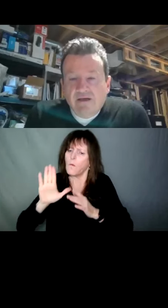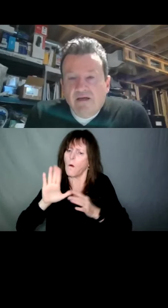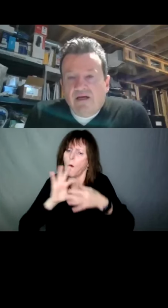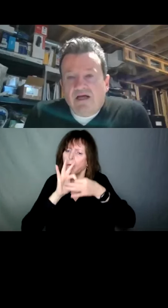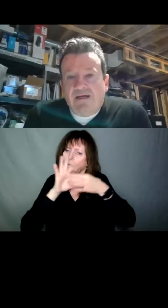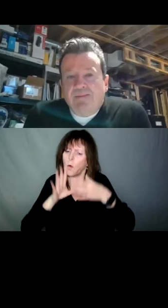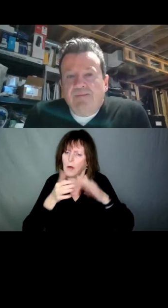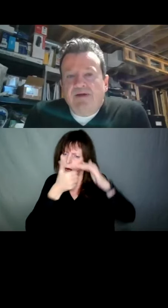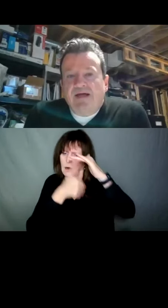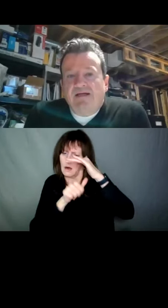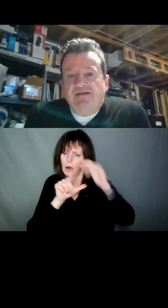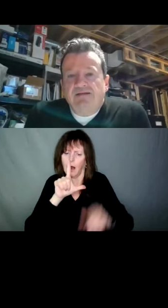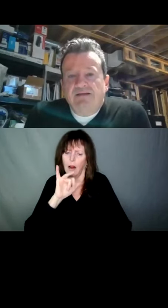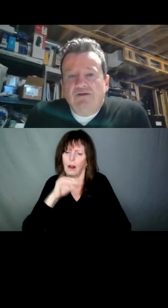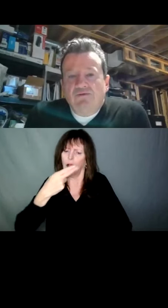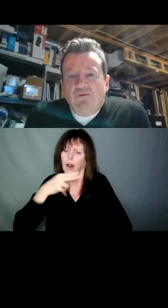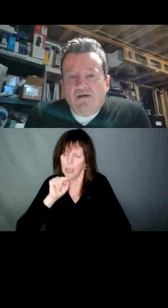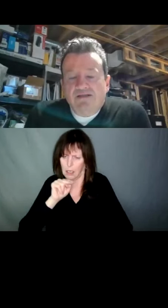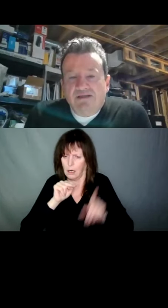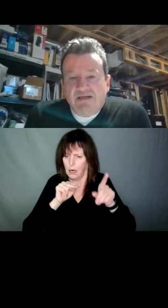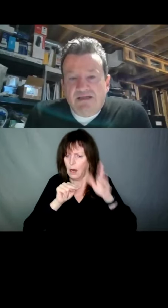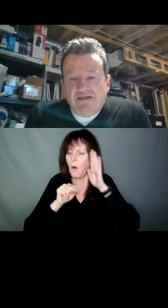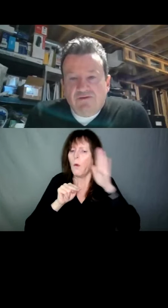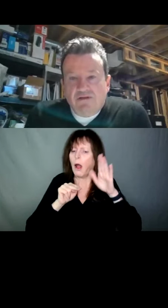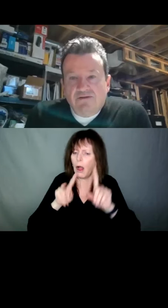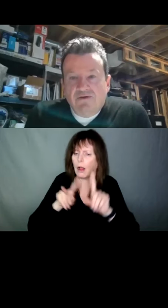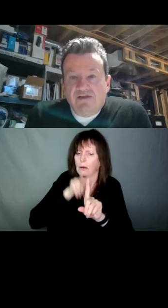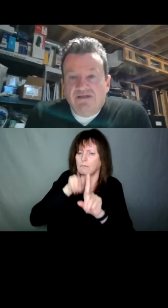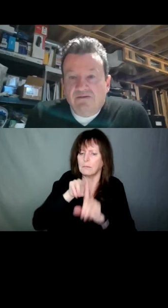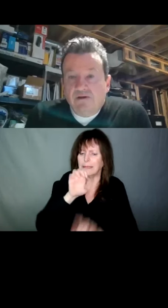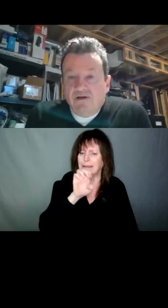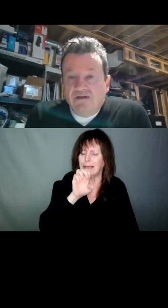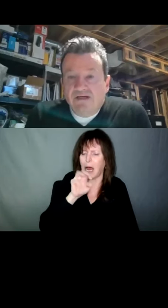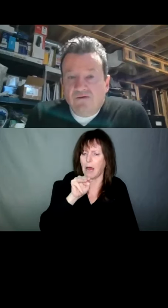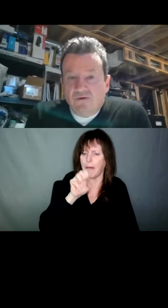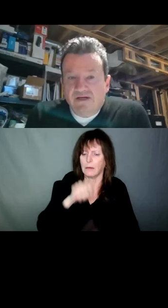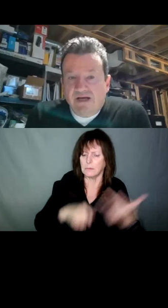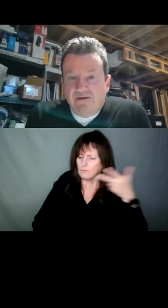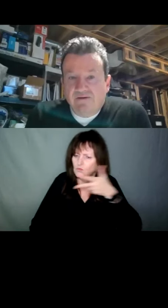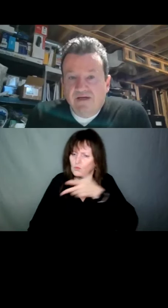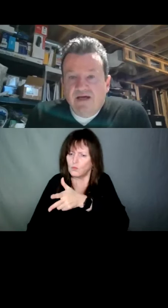If you get home care, call your coordinator and that person will help you navigate the EMS.